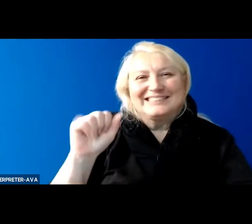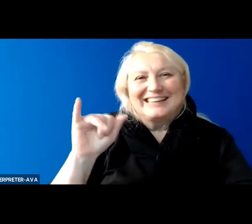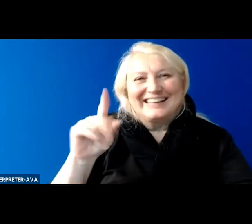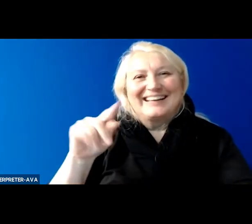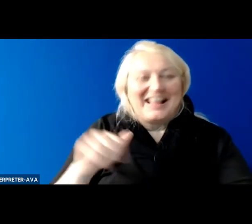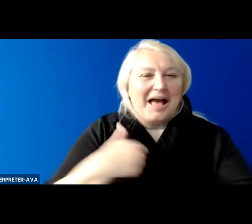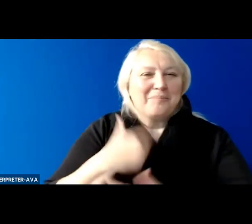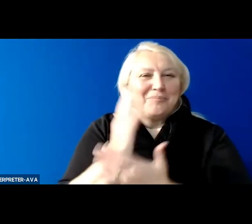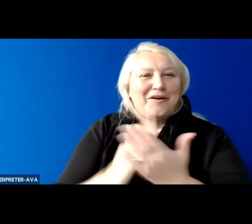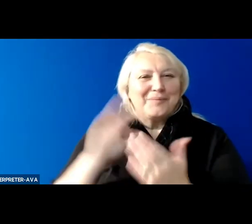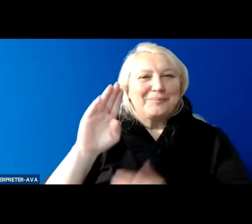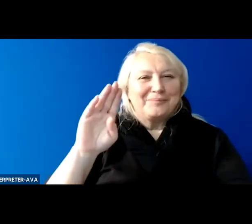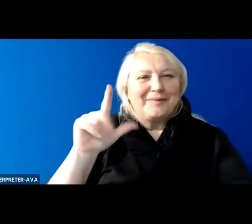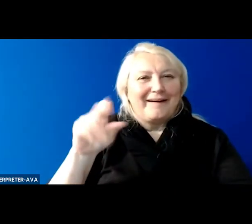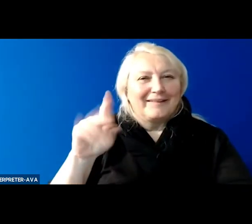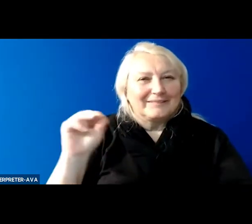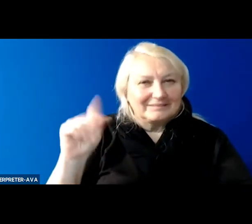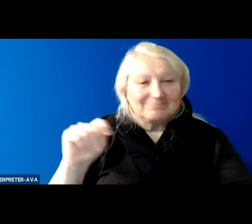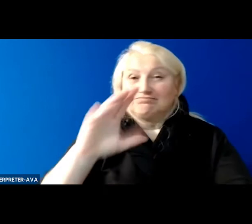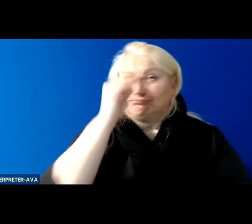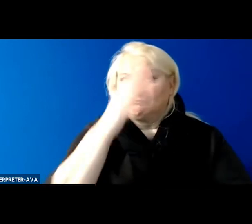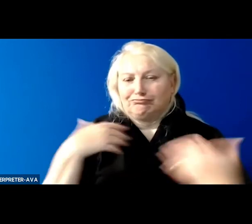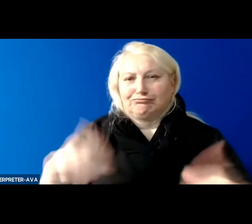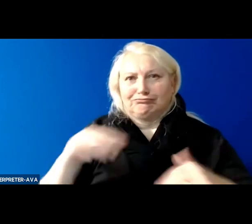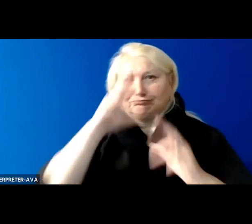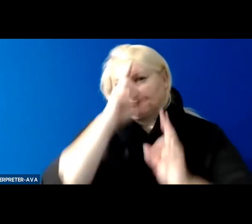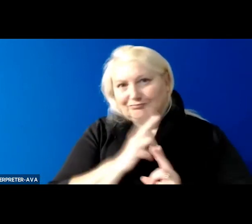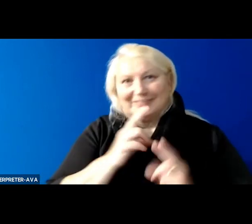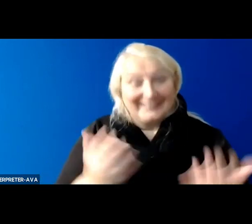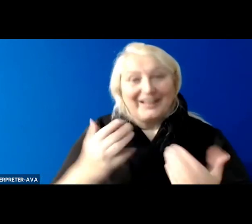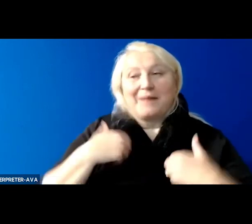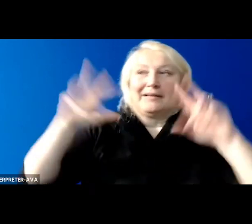Yeah, I'm grateful to be here. Thank you. I'm a cultural instigator with the Indigenous spiral.